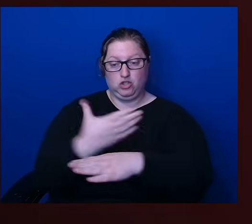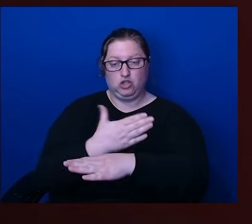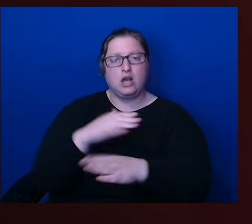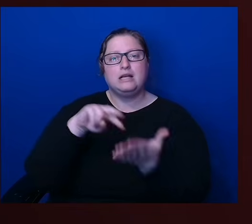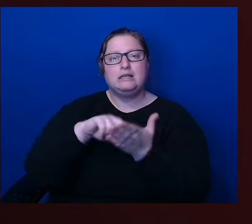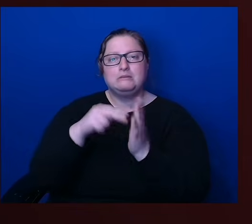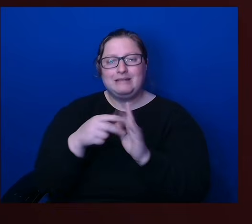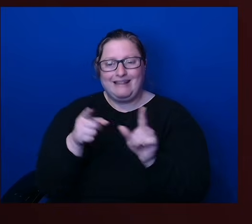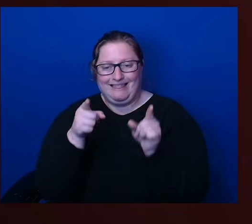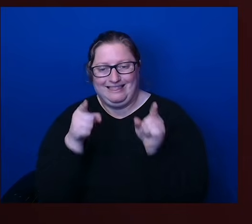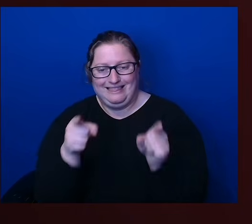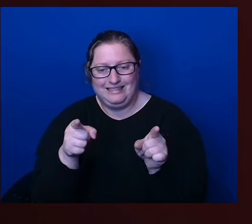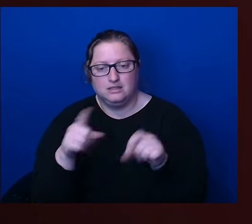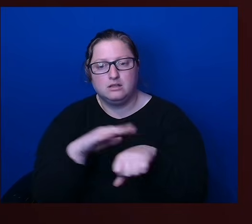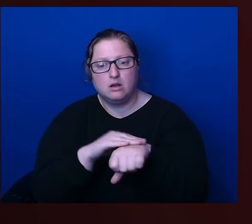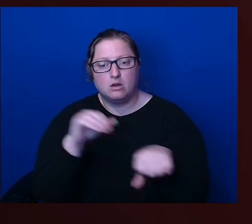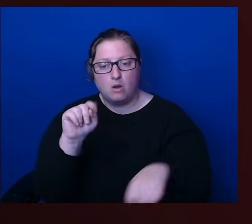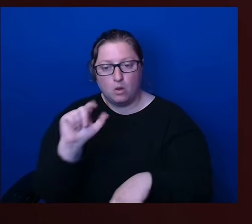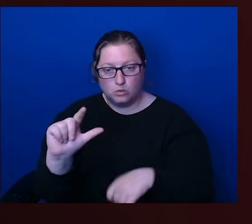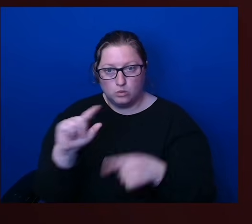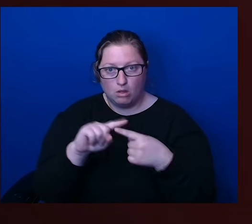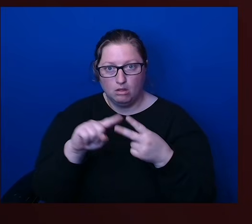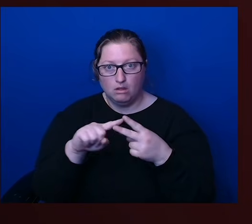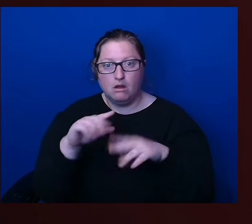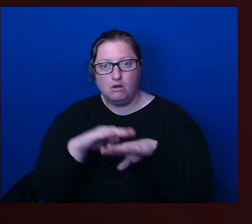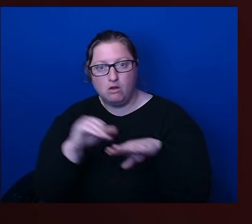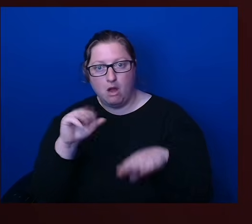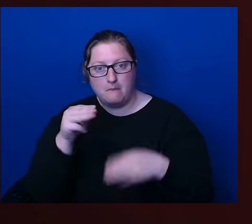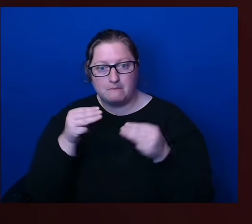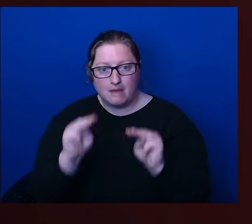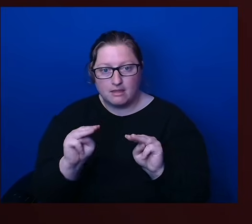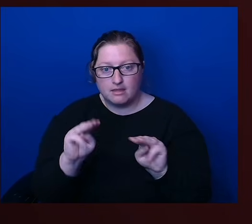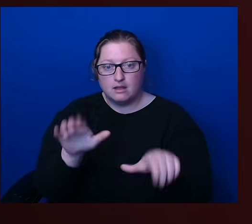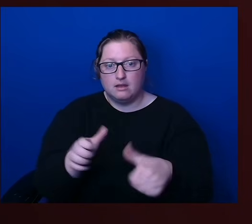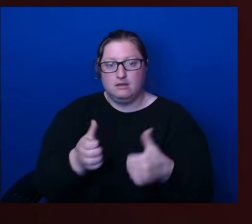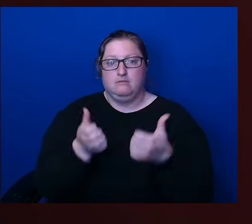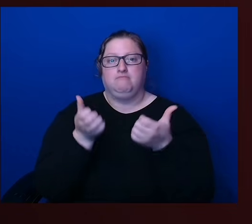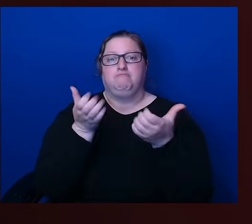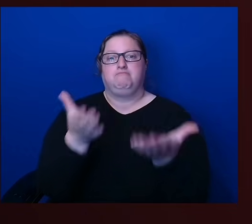call this method, I'll give you back a JSON body. Oof, you're off and running." Next piece,